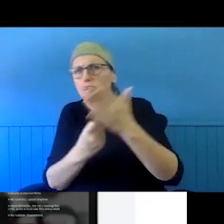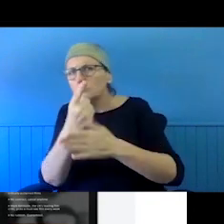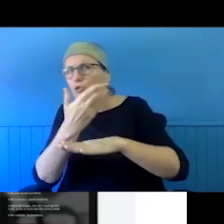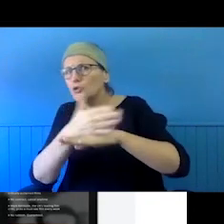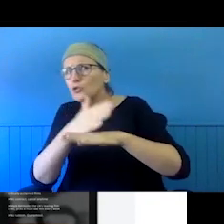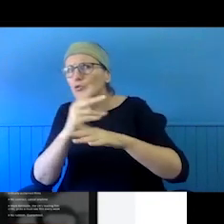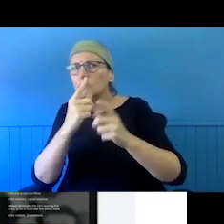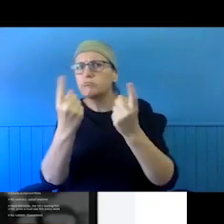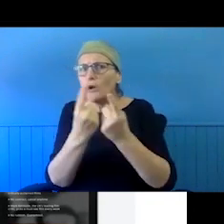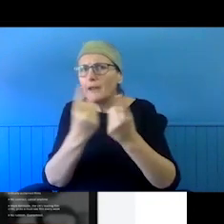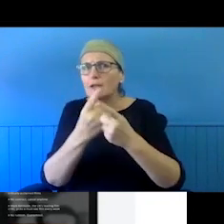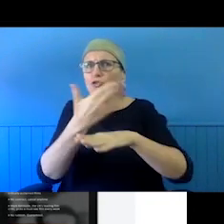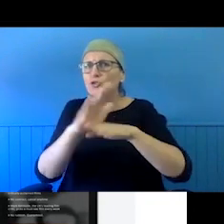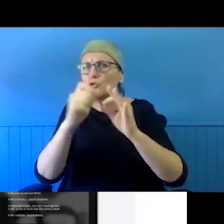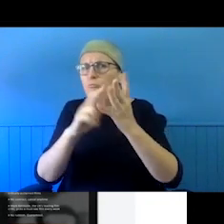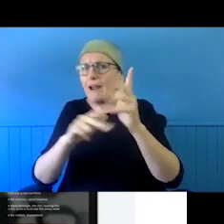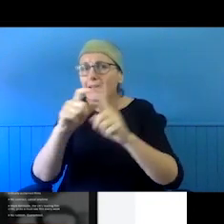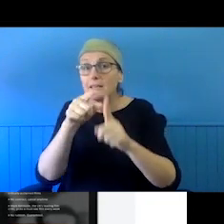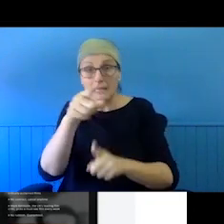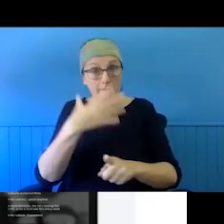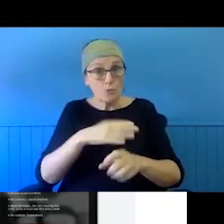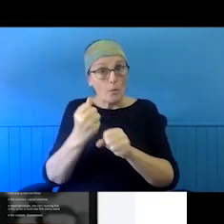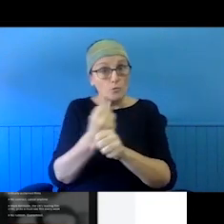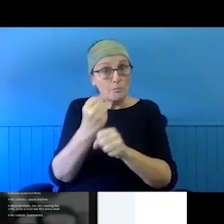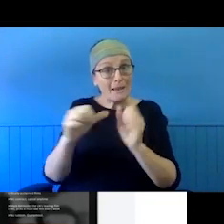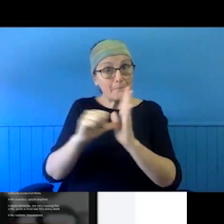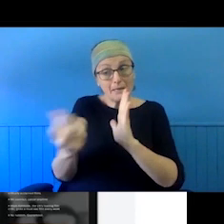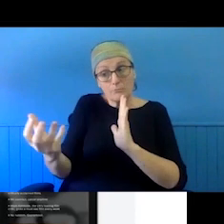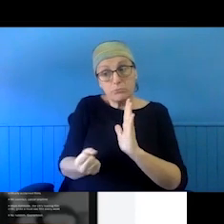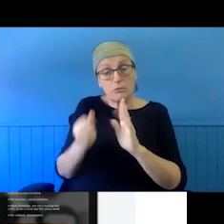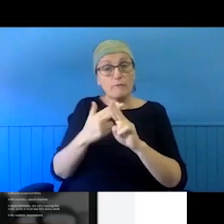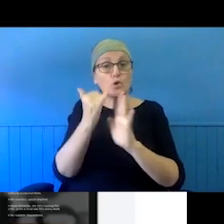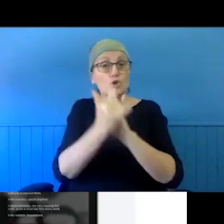barriers. You need to have 4,000 watch hours, 1,000 subscribers, in